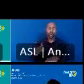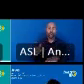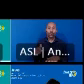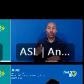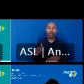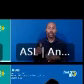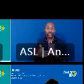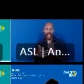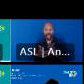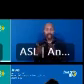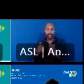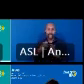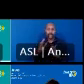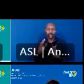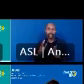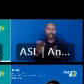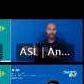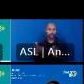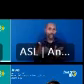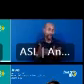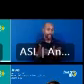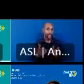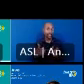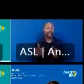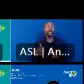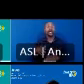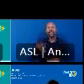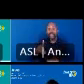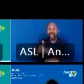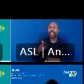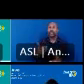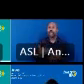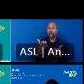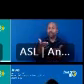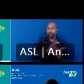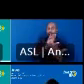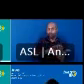We are still offering the PD in person this summer recruitment.